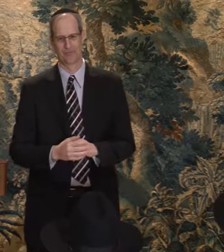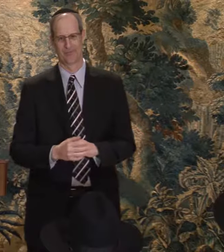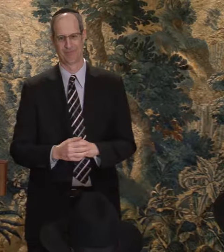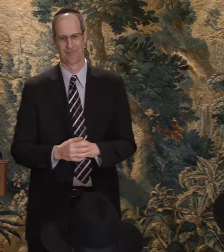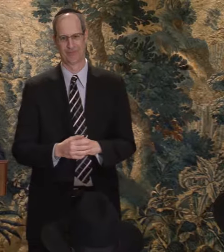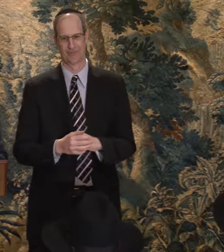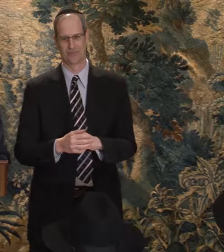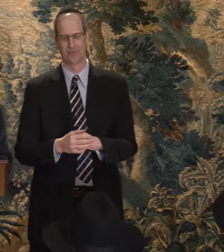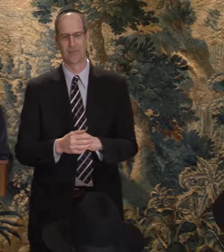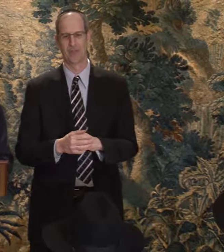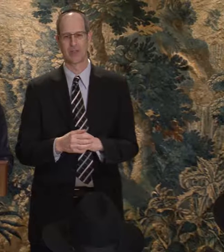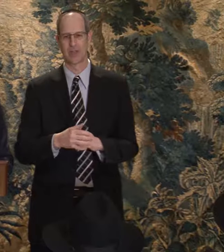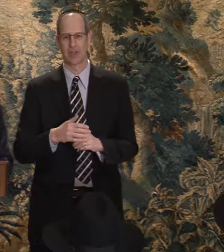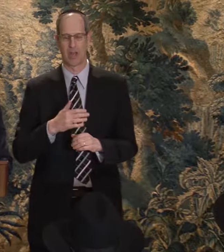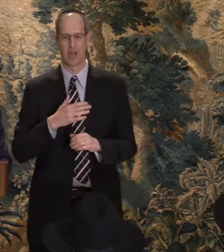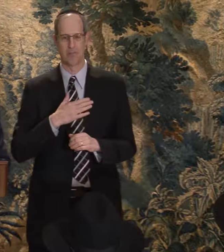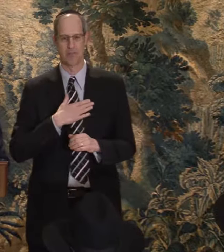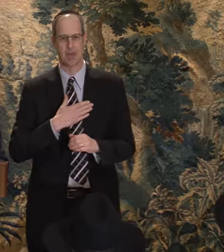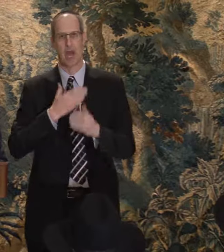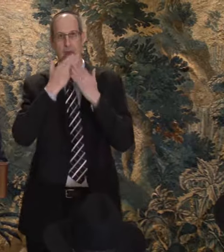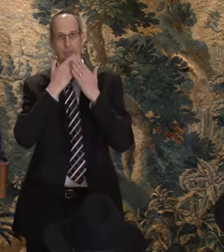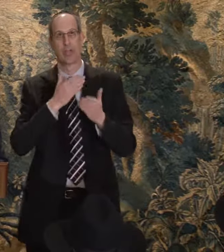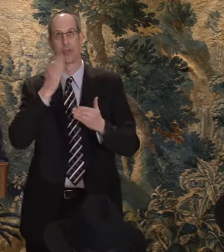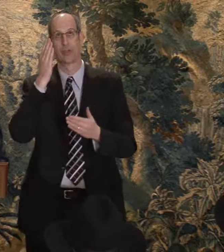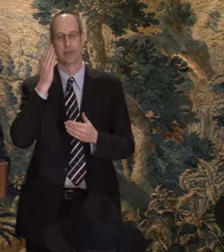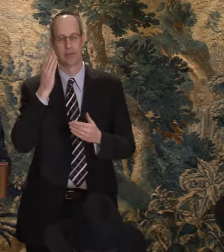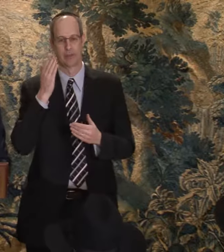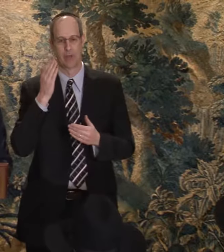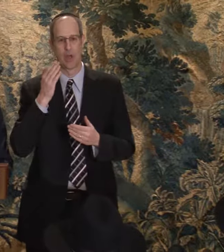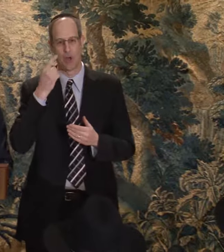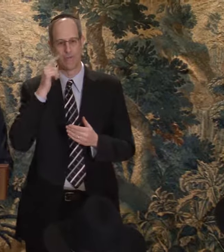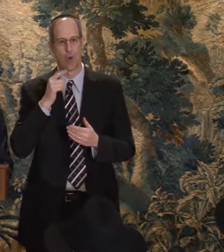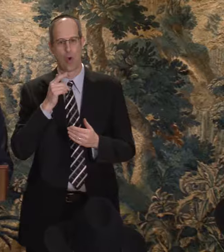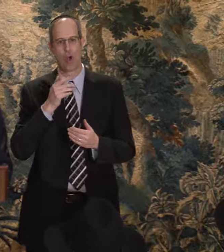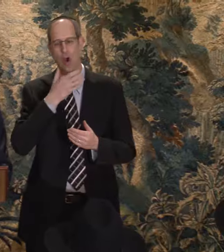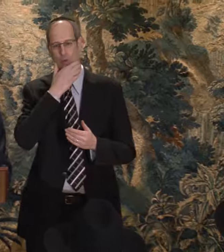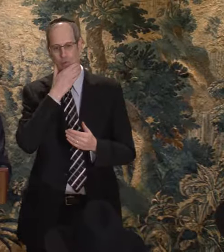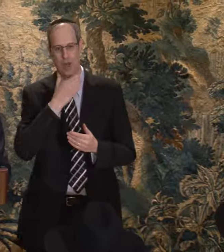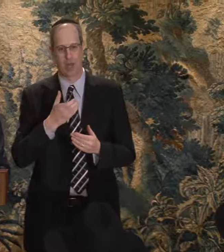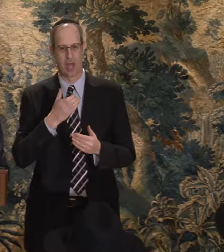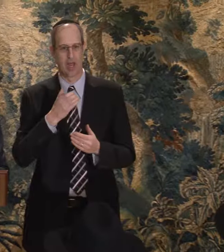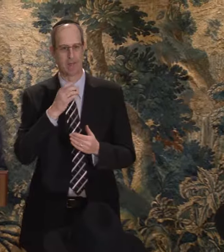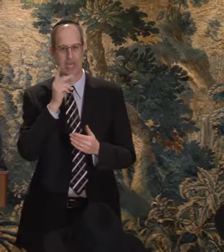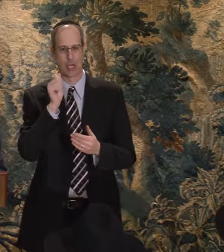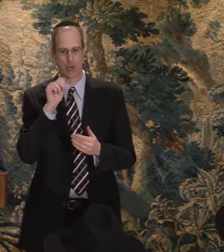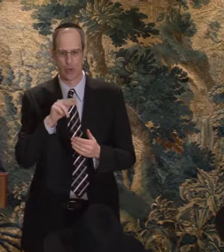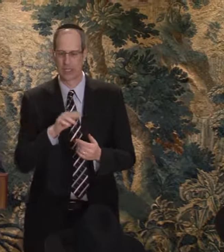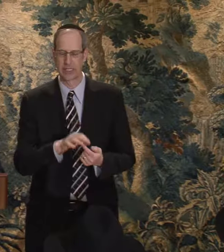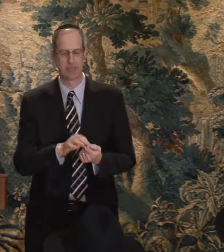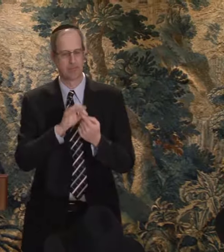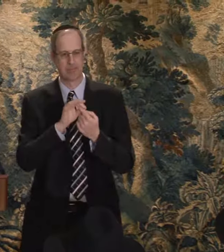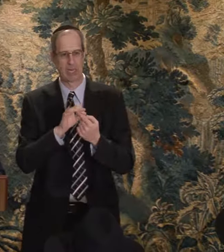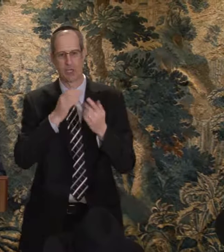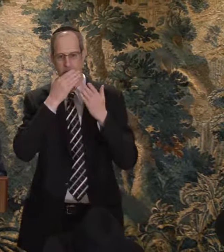My hakoras hatov goes through a cocoon special our cars to tithe they allow me